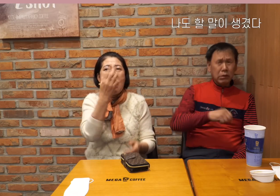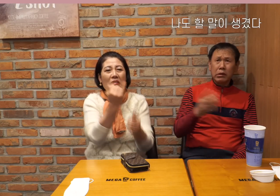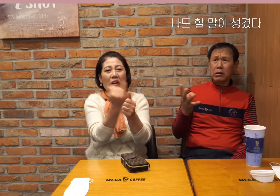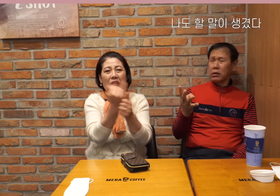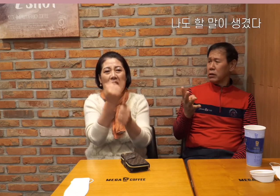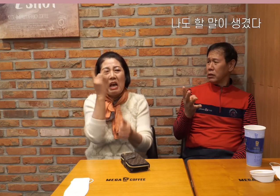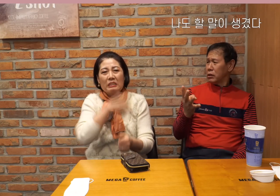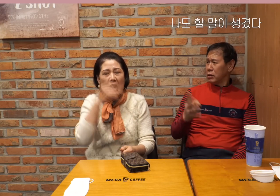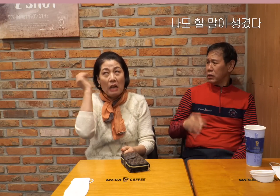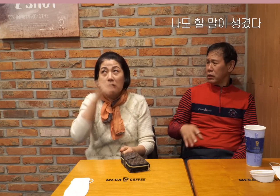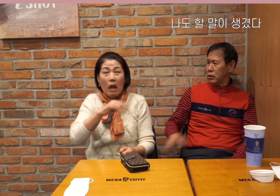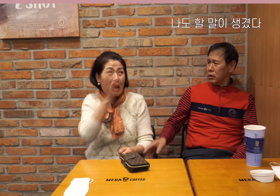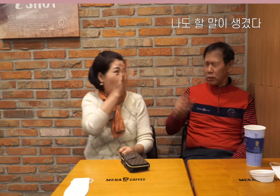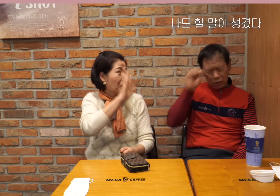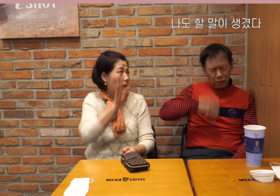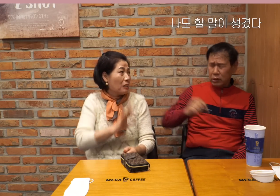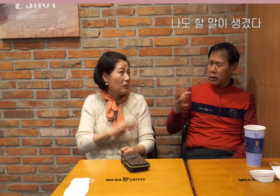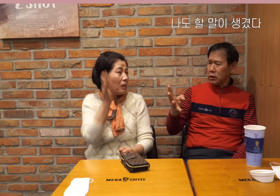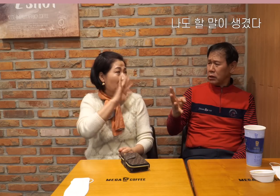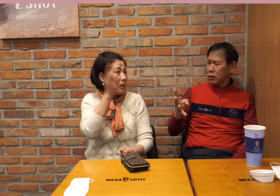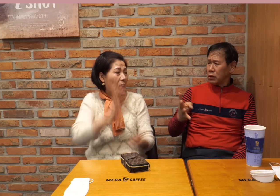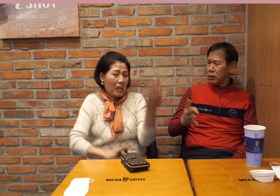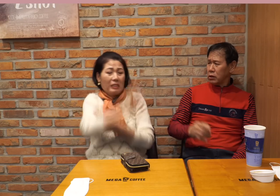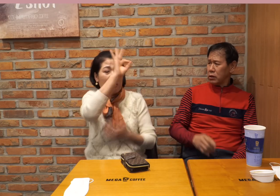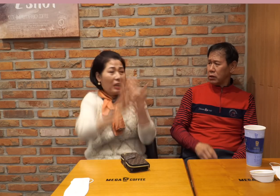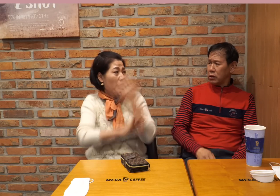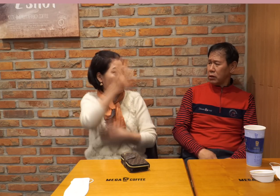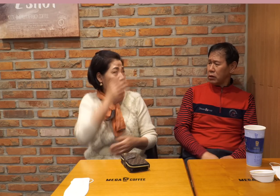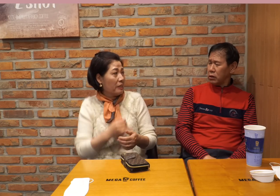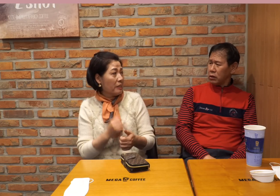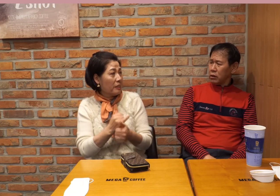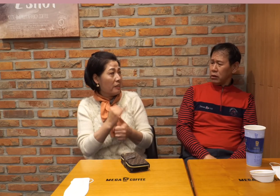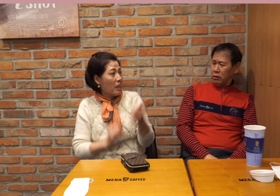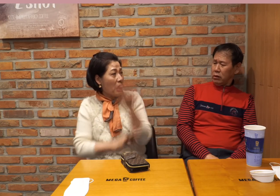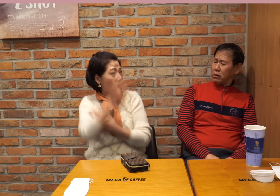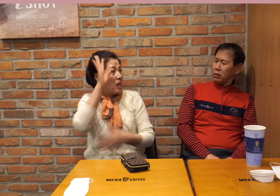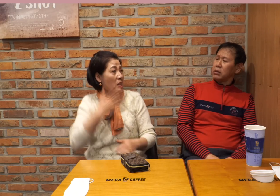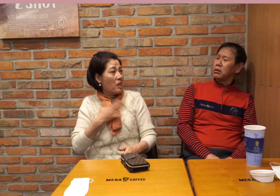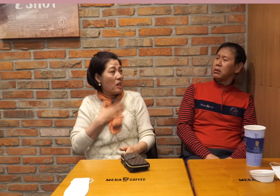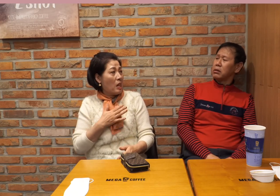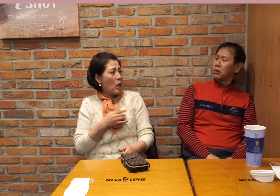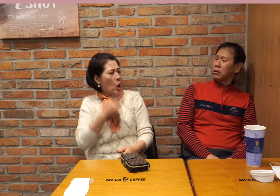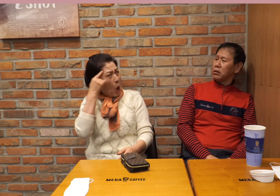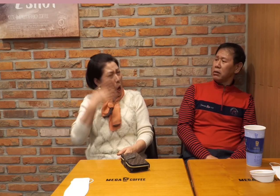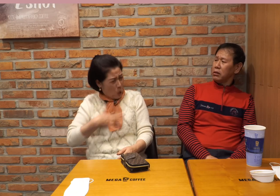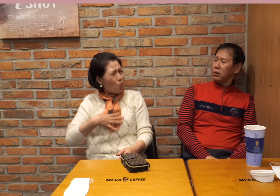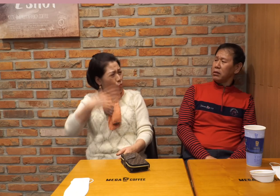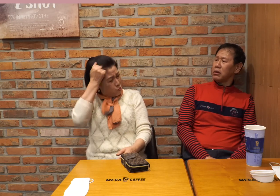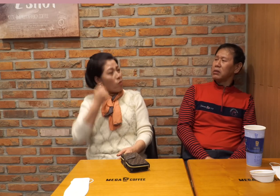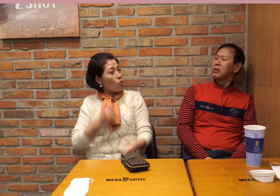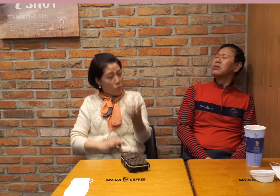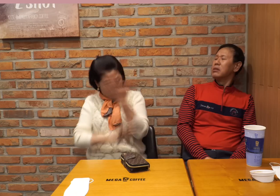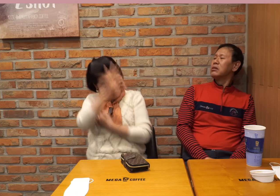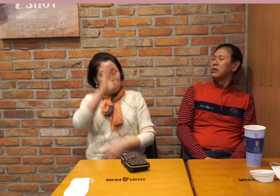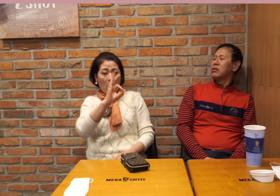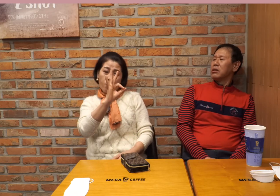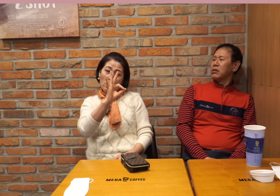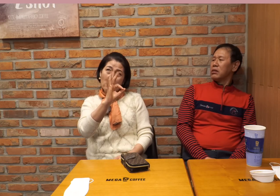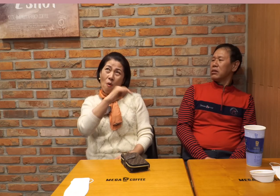Was it around 4 in the morning? No, I remember exactly. It was 10 in the morning.